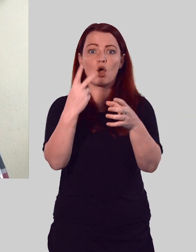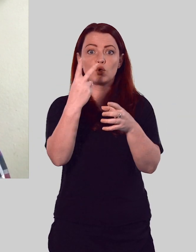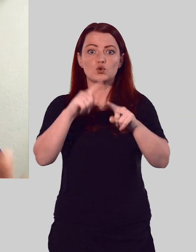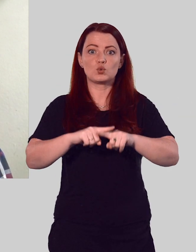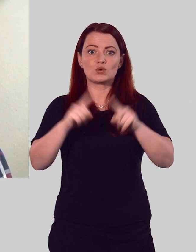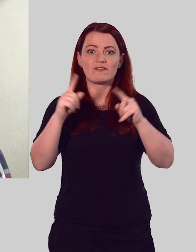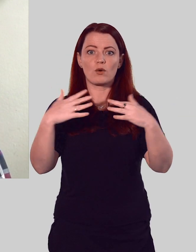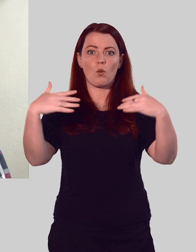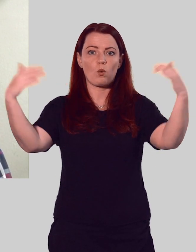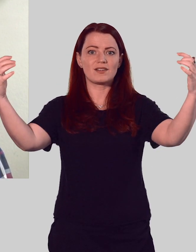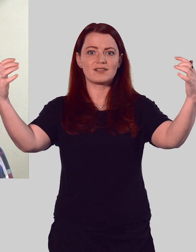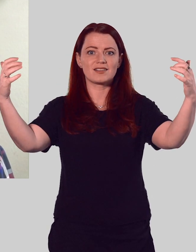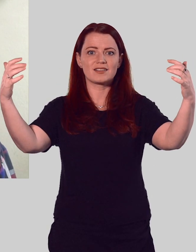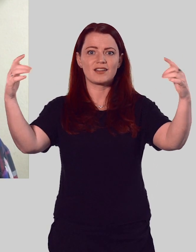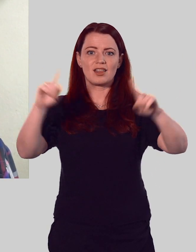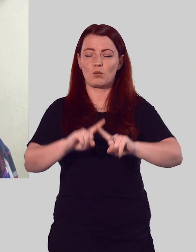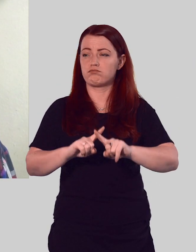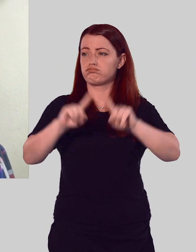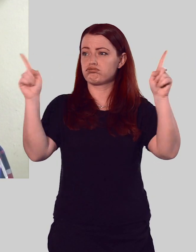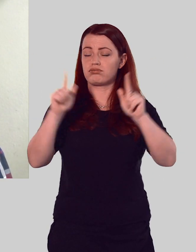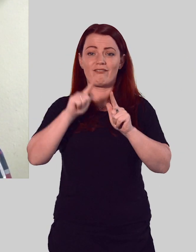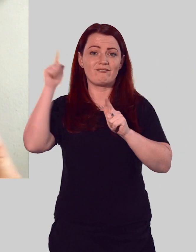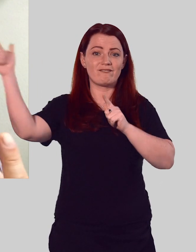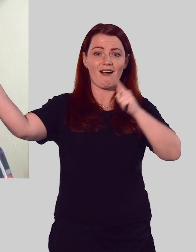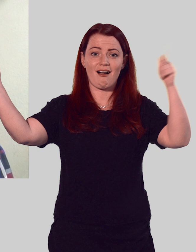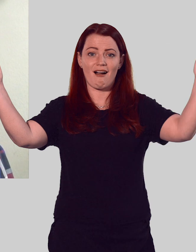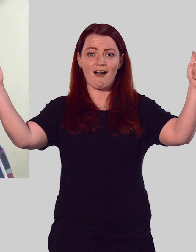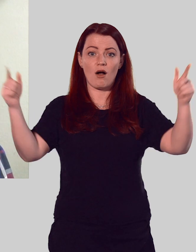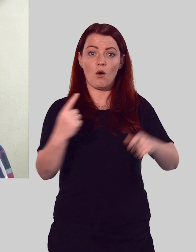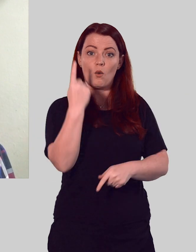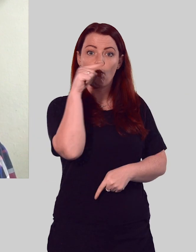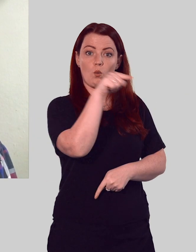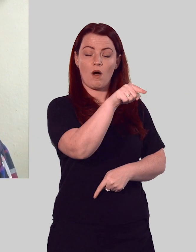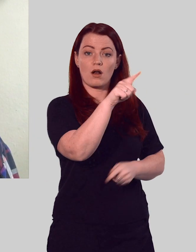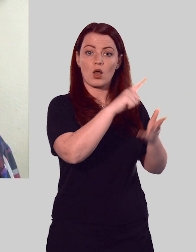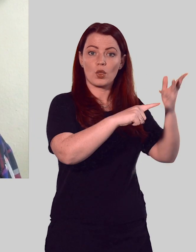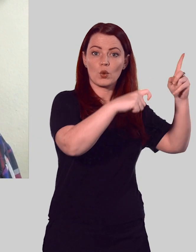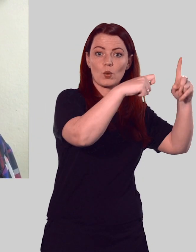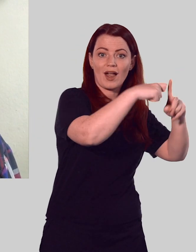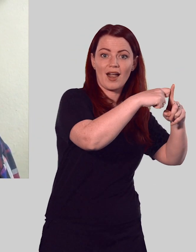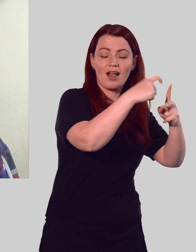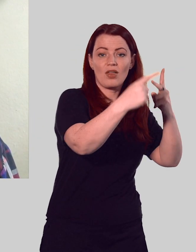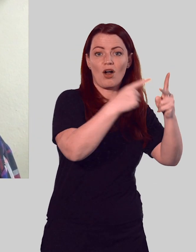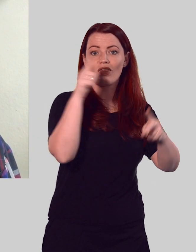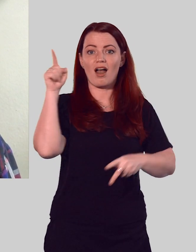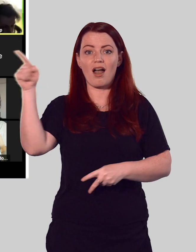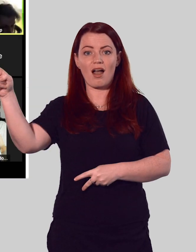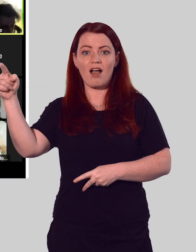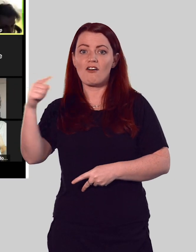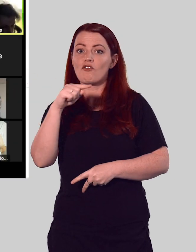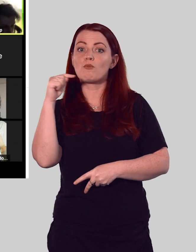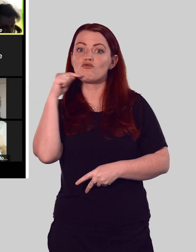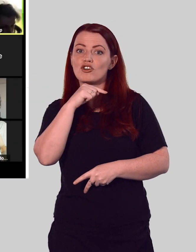remote to each other. One group of playing audience primarily from the UK the other group of playing audience primarily from Russia.